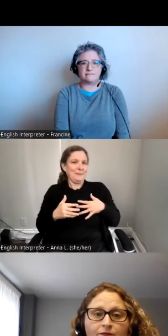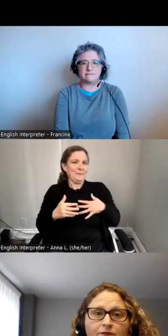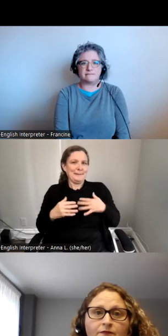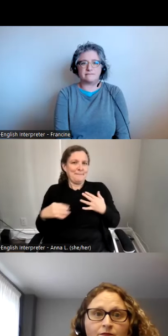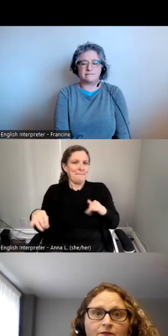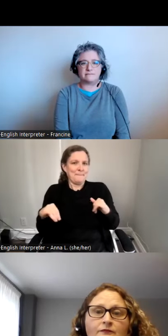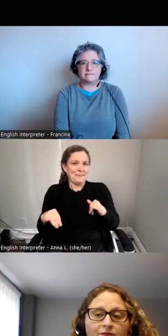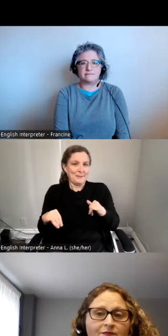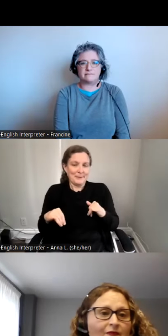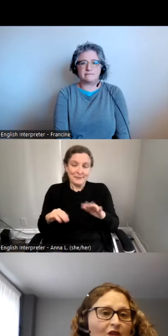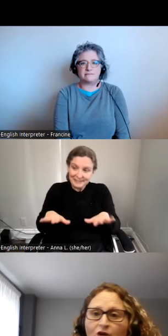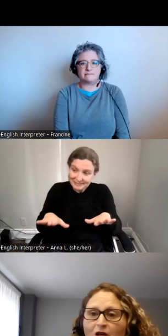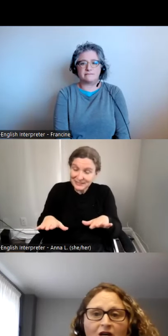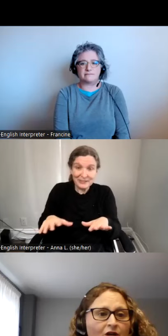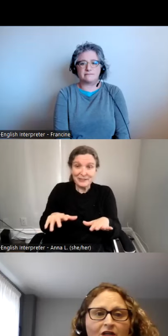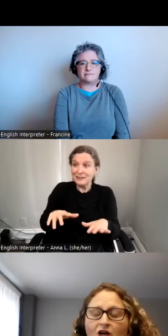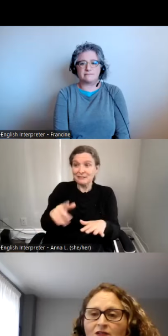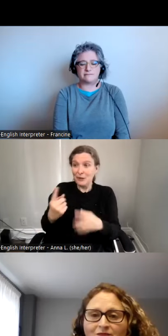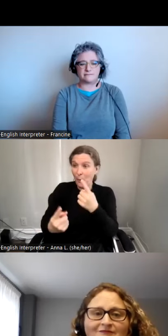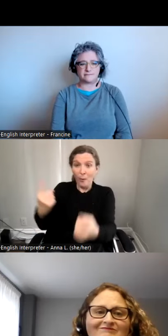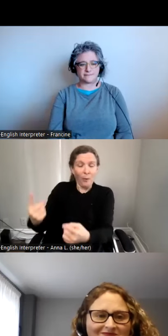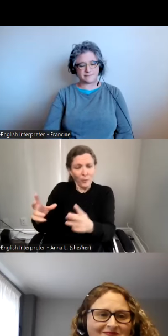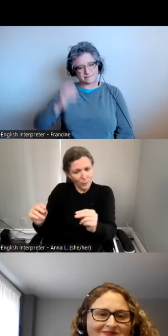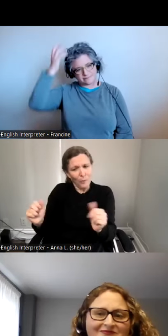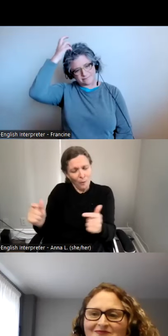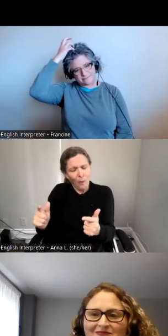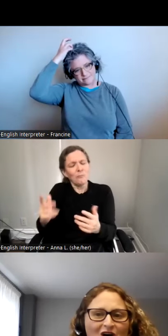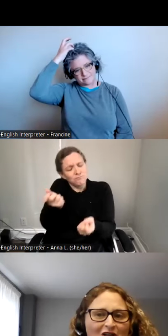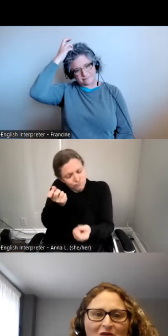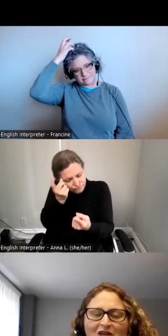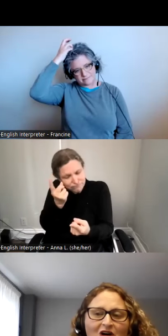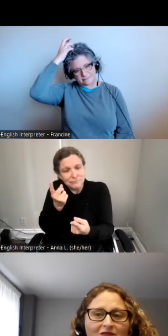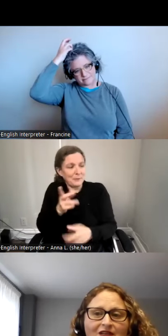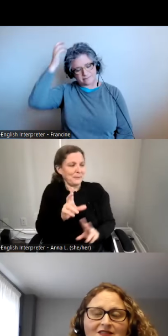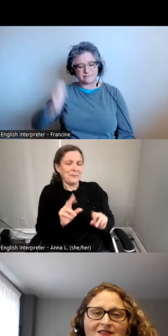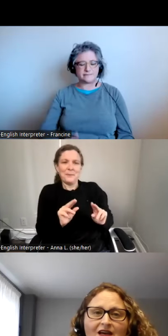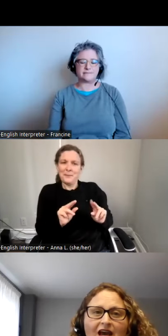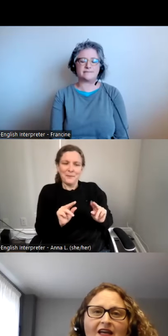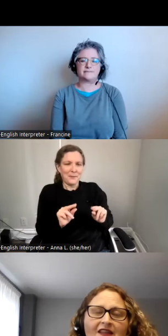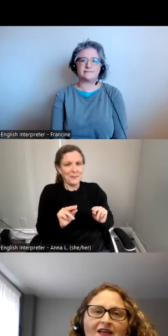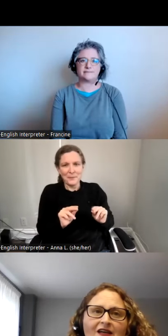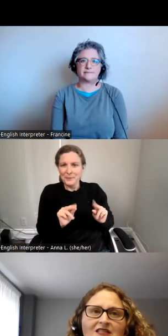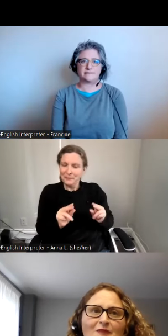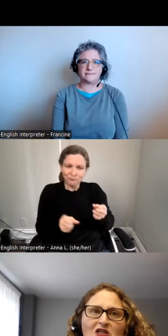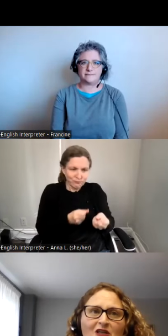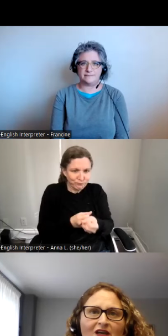today in the session can relate to some of those, so I just wanted to open up to say